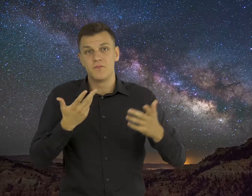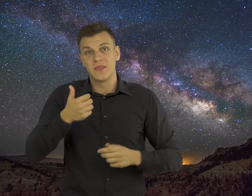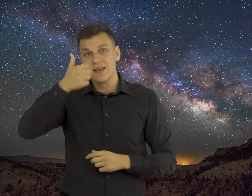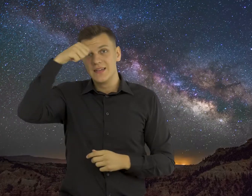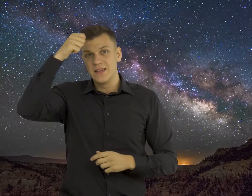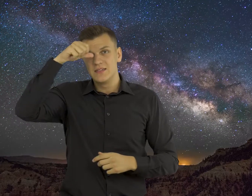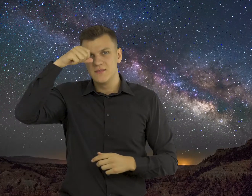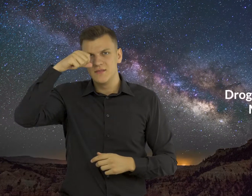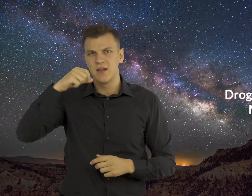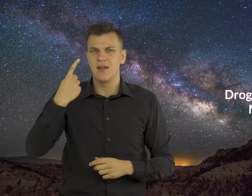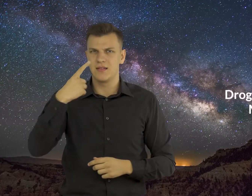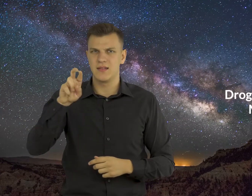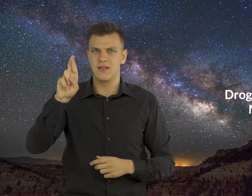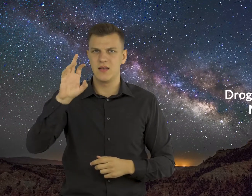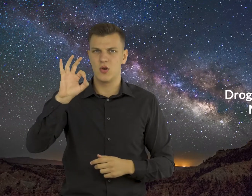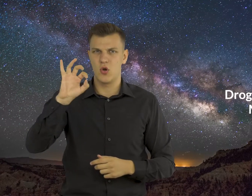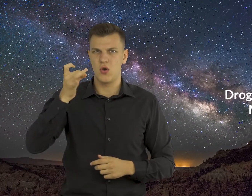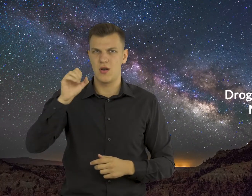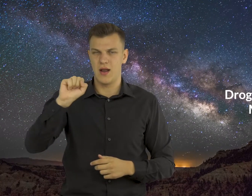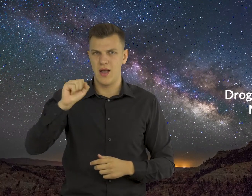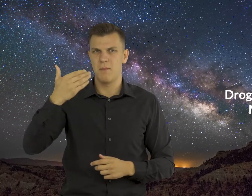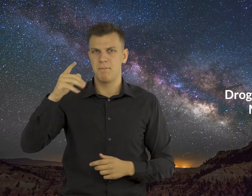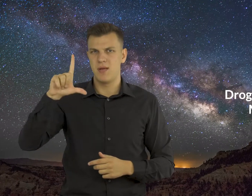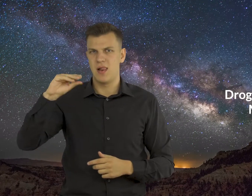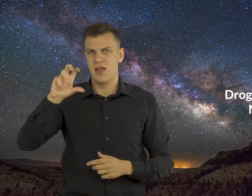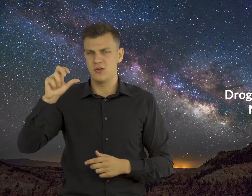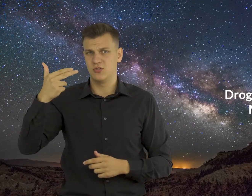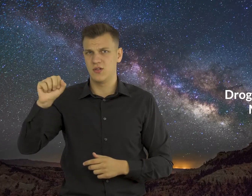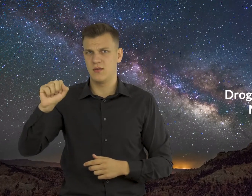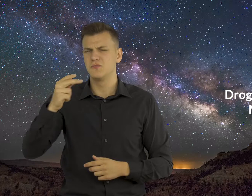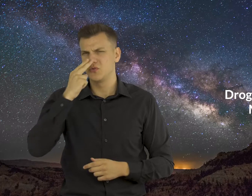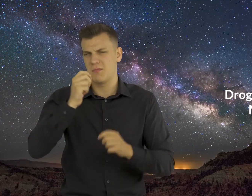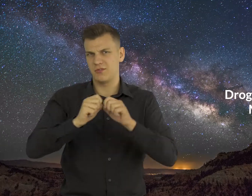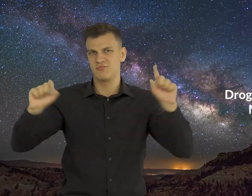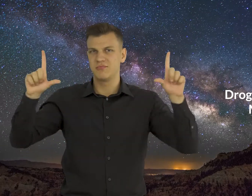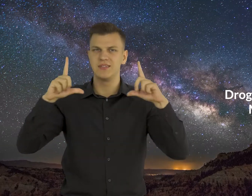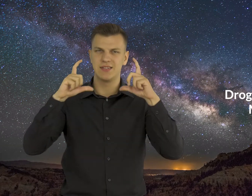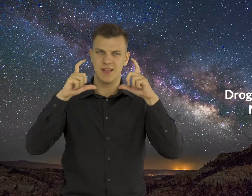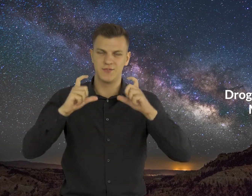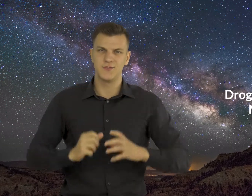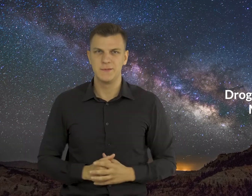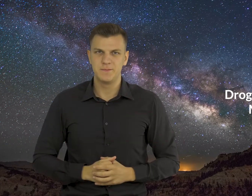This was our galaxy, the Milky Way. You can see it on the photo.